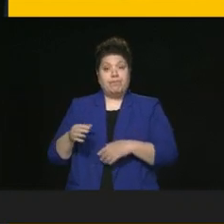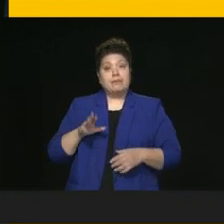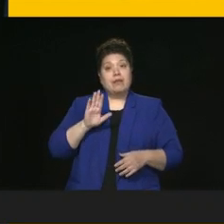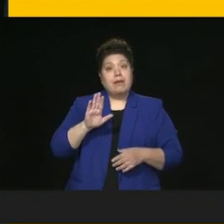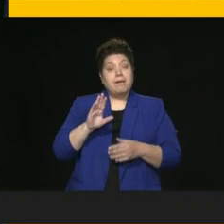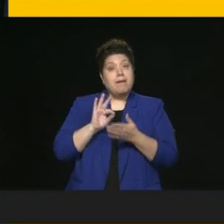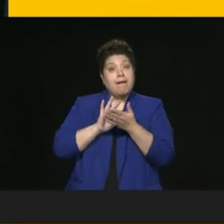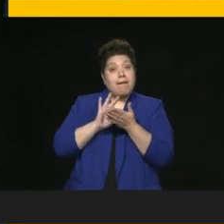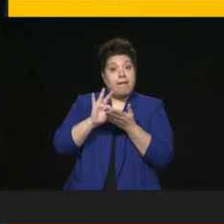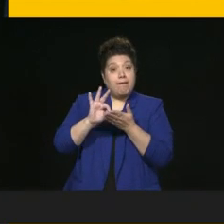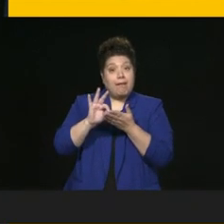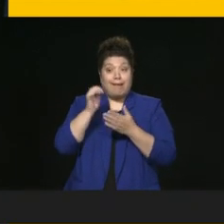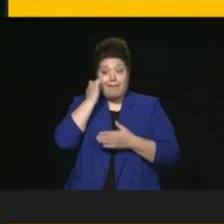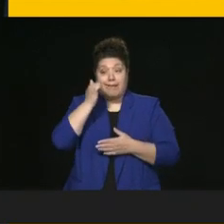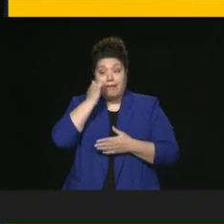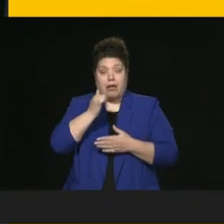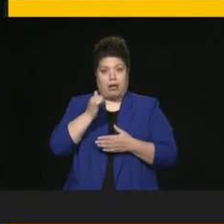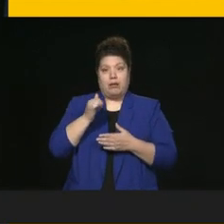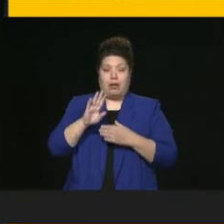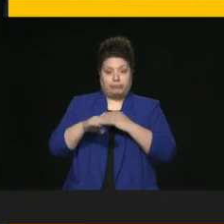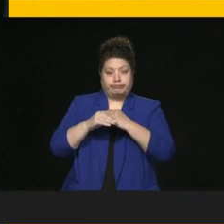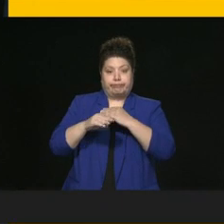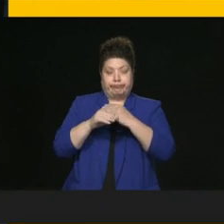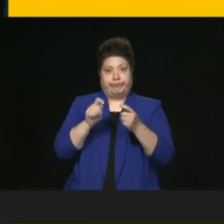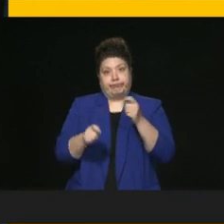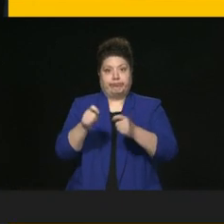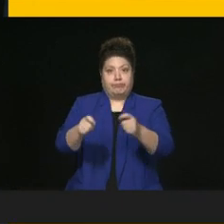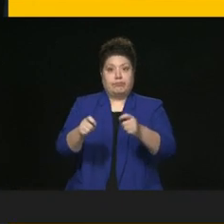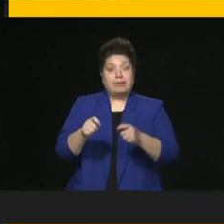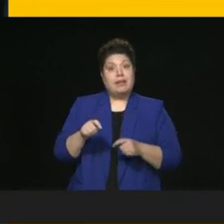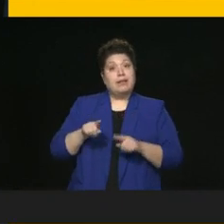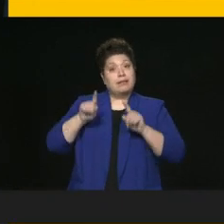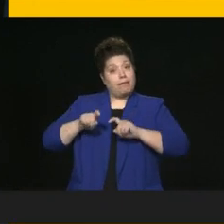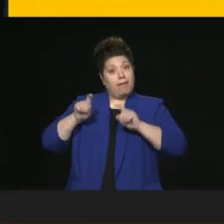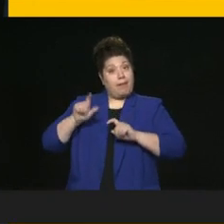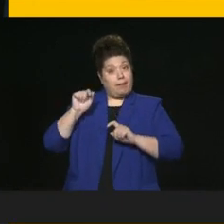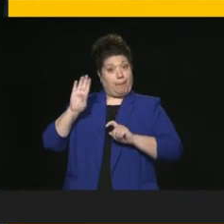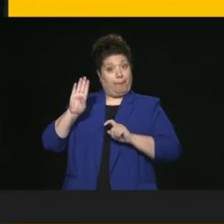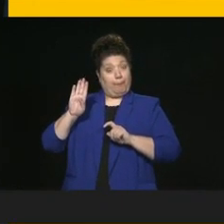954 DEATHS. THESE NUMBERS CHANGED THROUGH THE DAY.